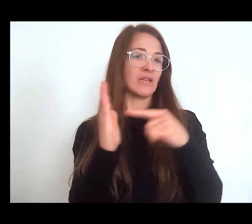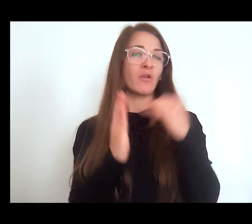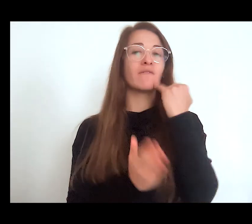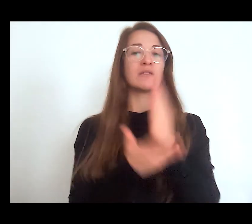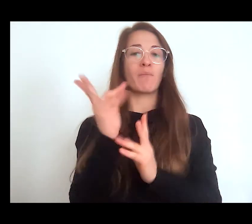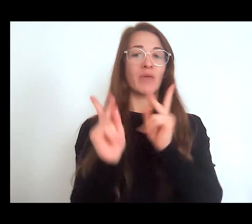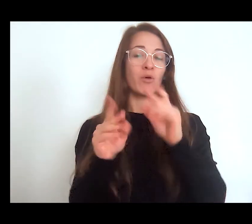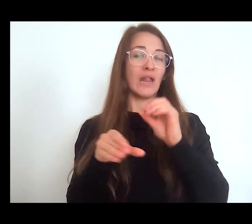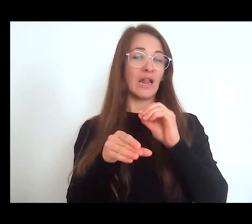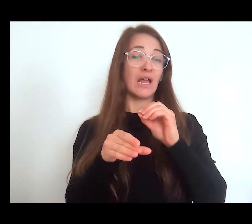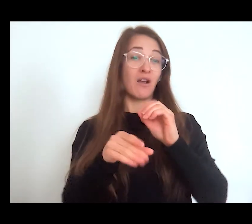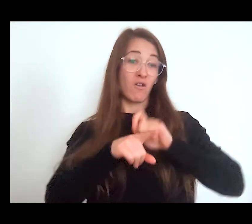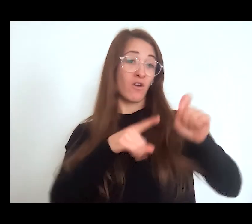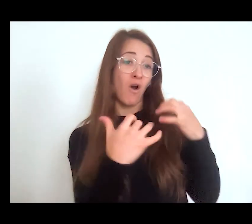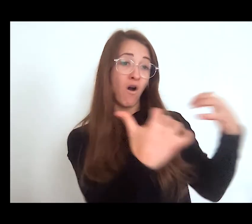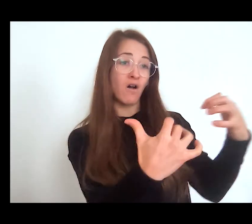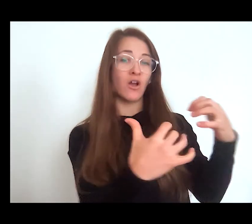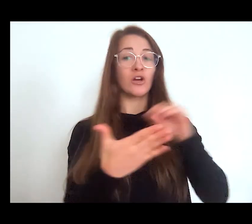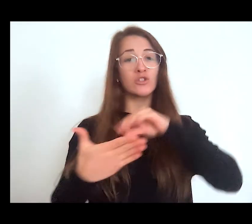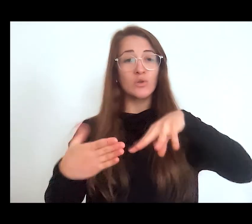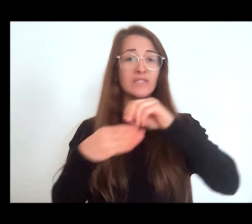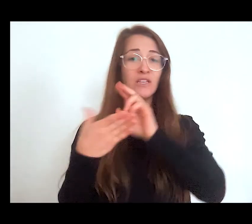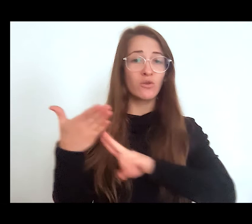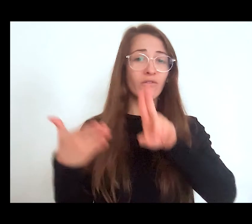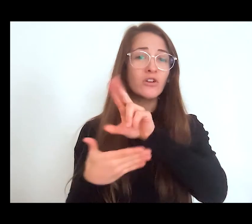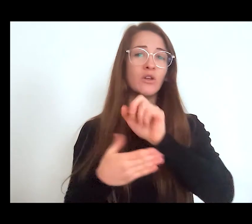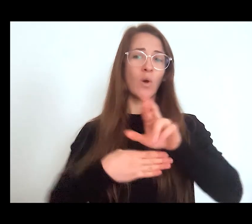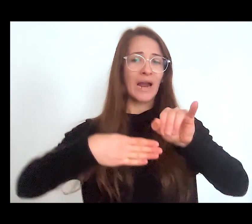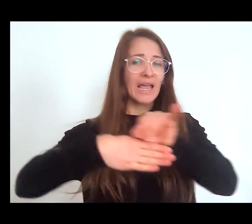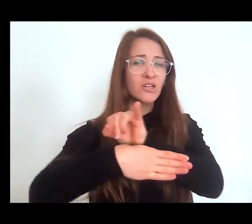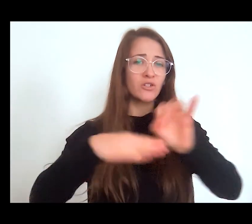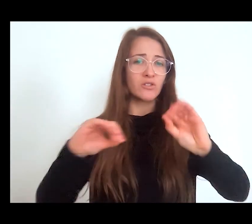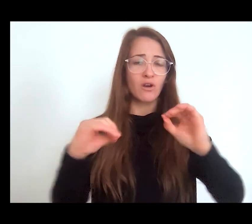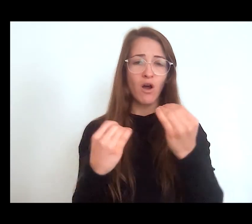WHETHER IT BE IF SOME PEOPLE ON THE CALL ARE STUDENTS AT